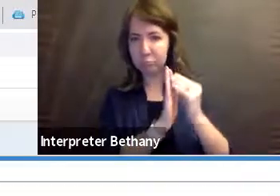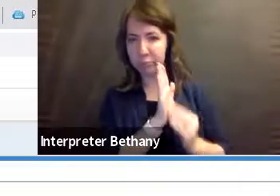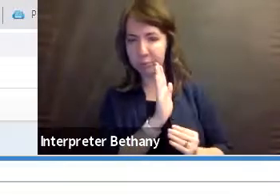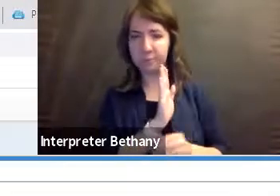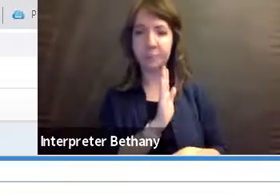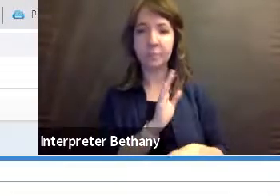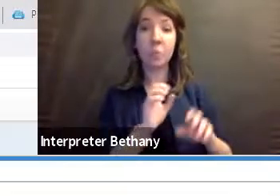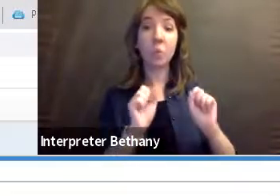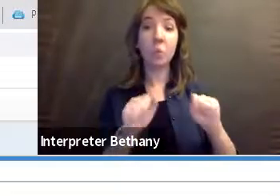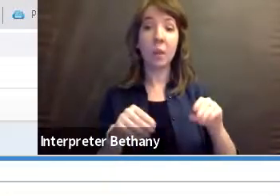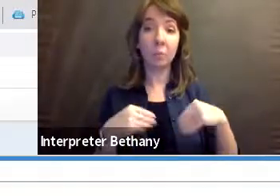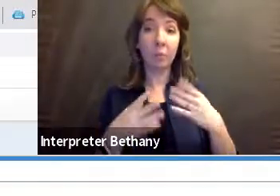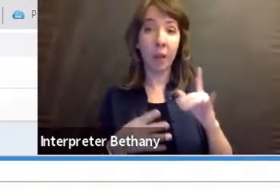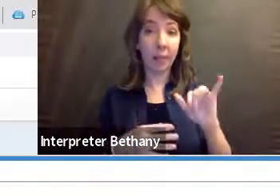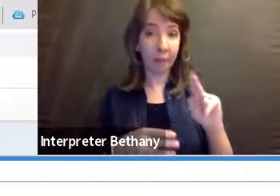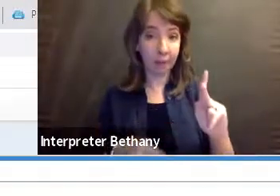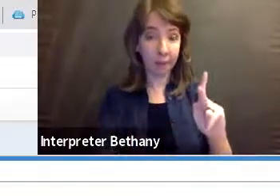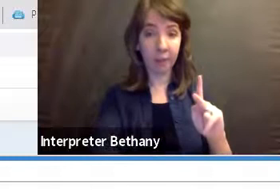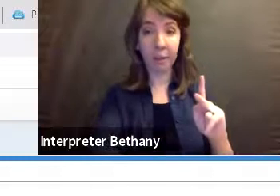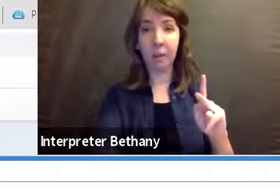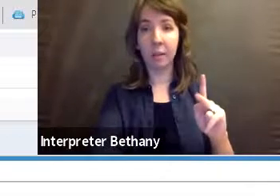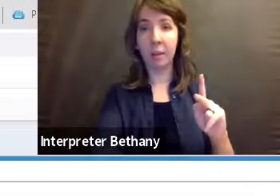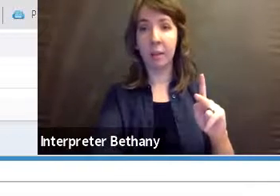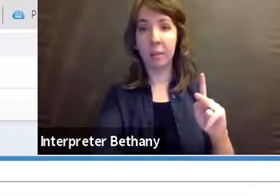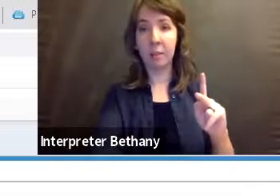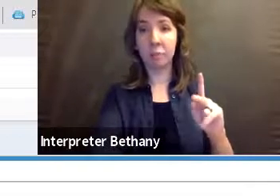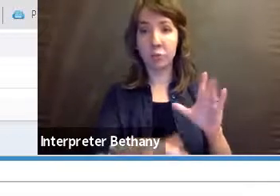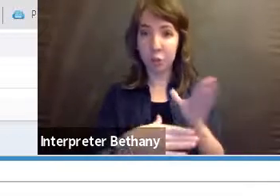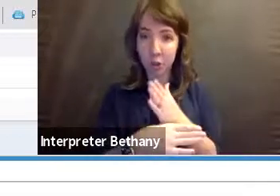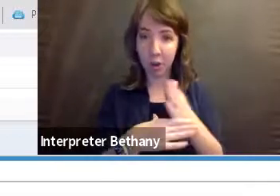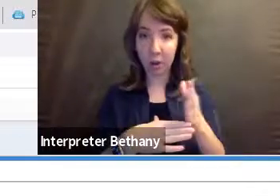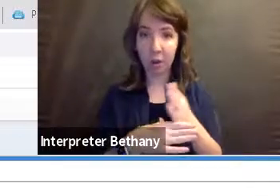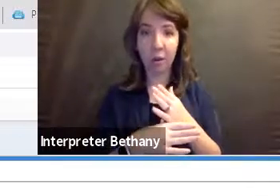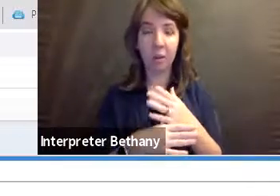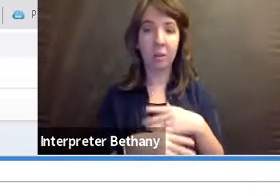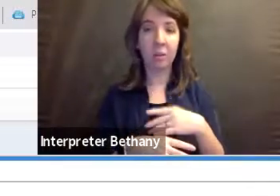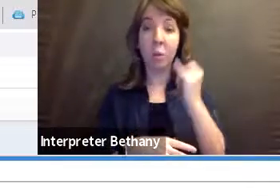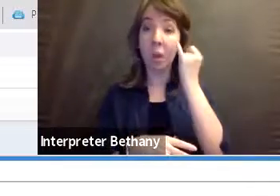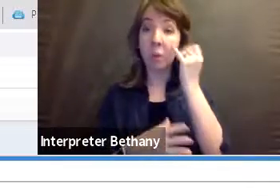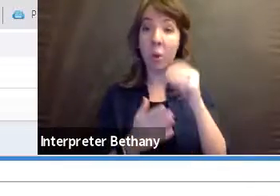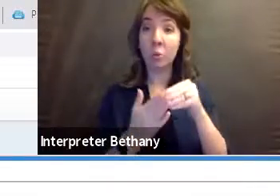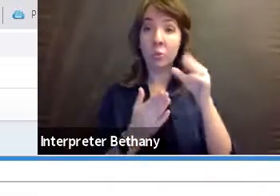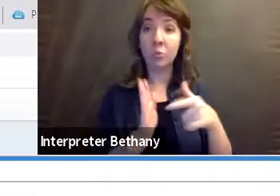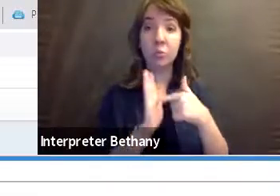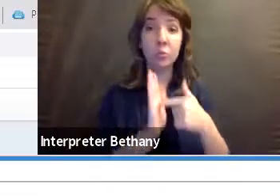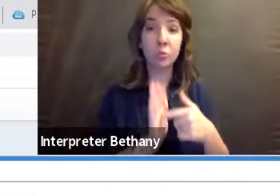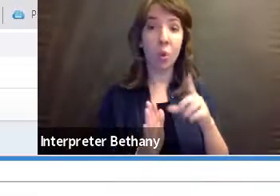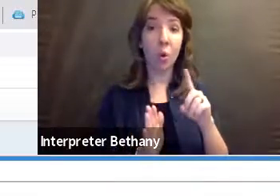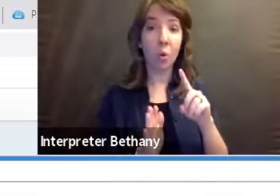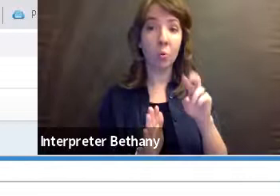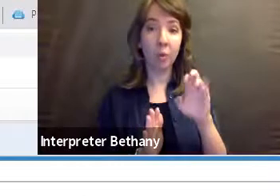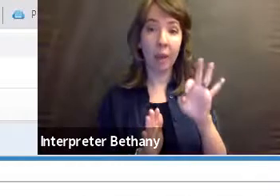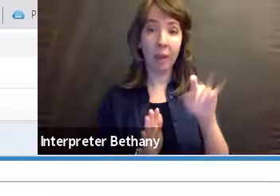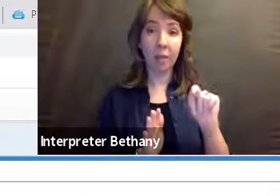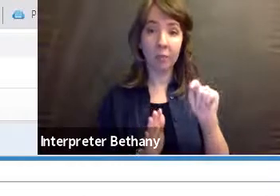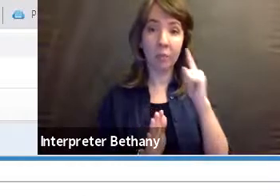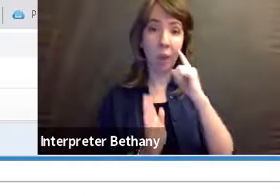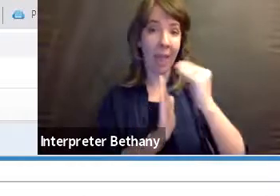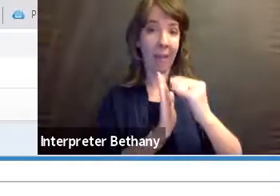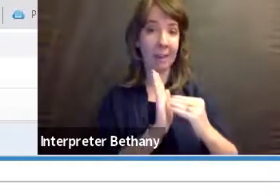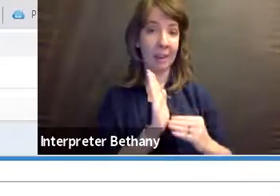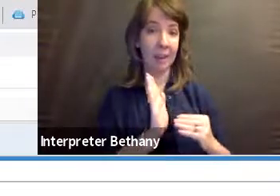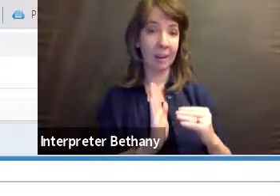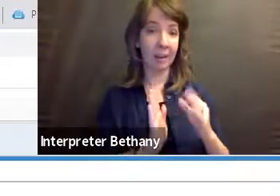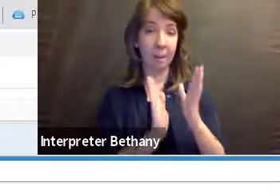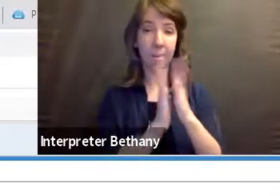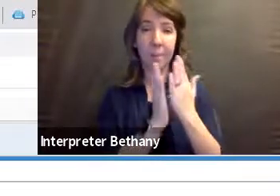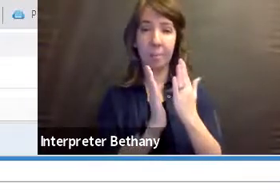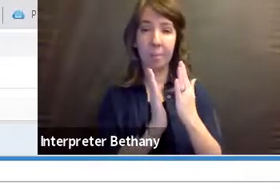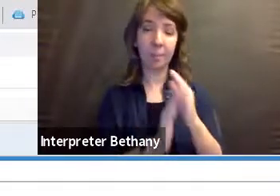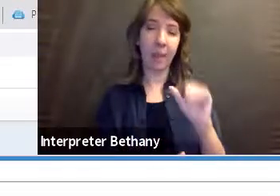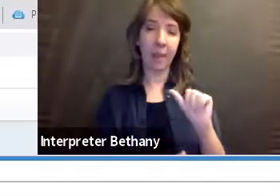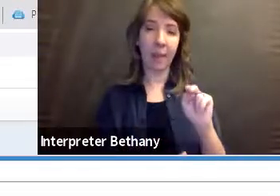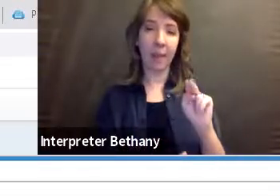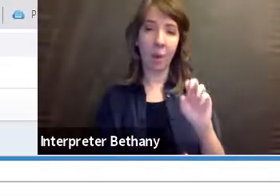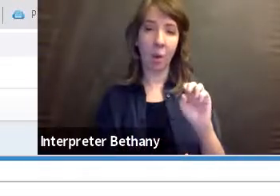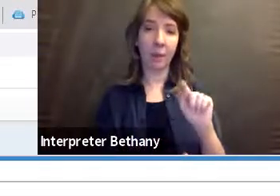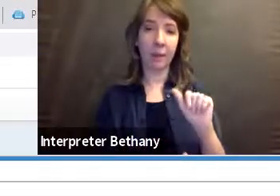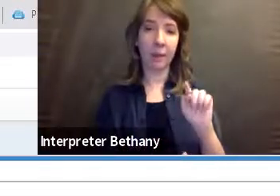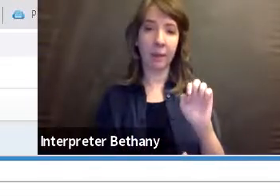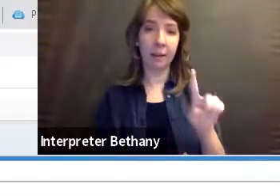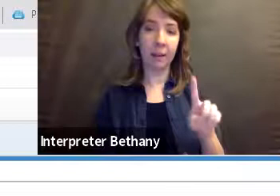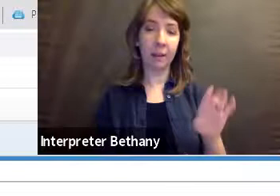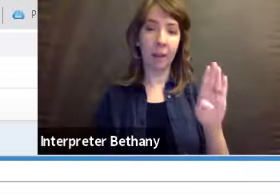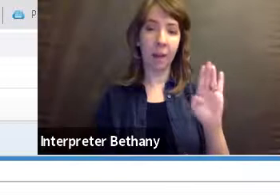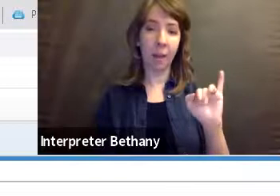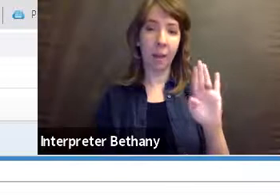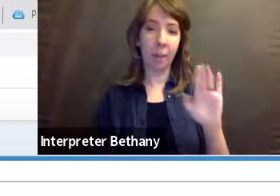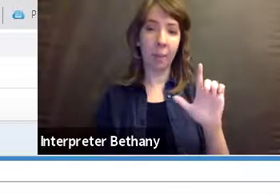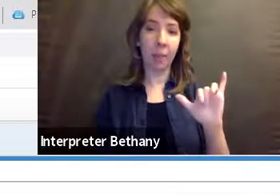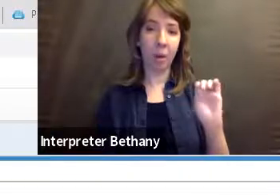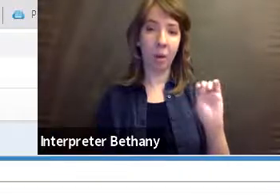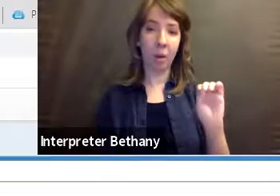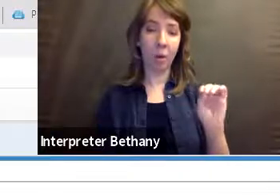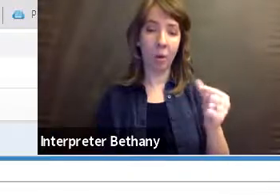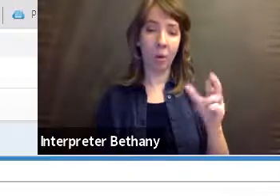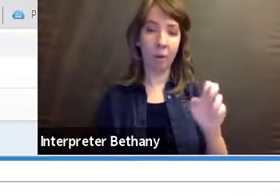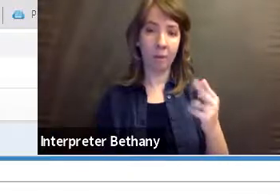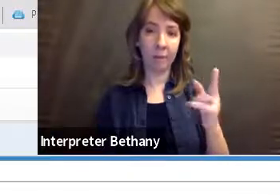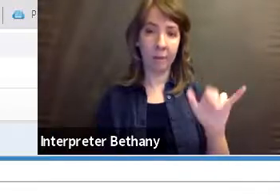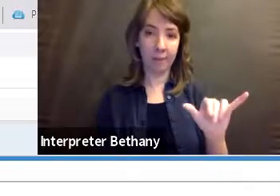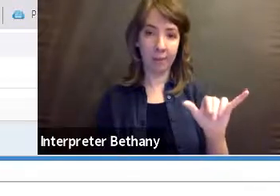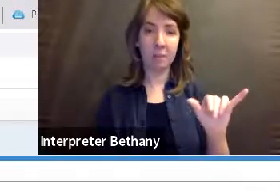Linda Kobashigawa: Share it. So if you want students to show you a draft of an annotated bibliography or something like that. And they're working in noodle tools they you can have them share it with you. And you can see their project in noodle tool so they can turn it on.